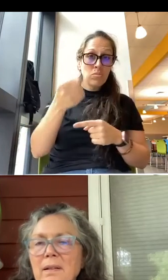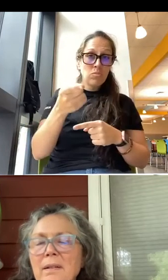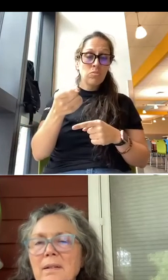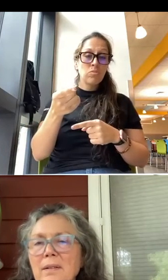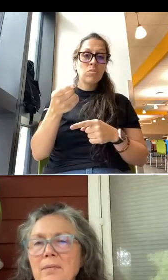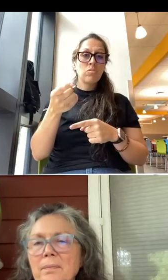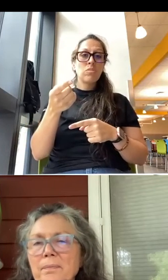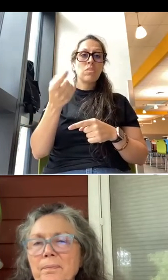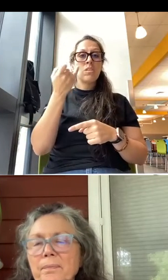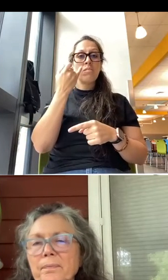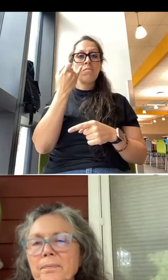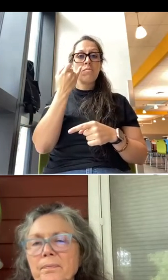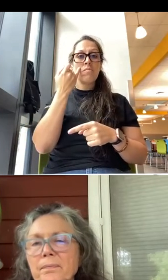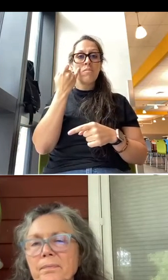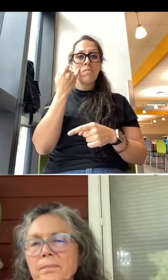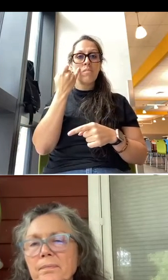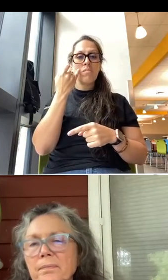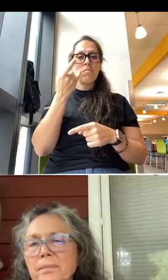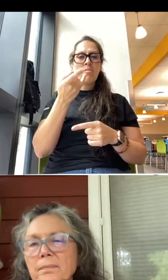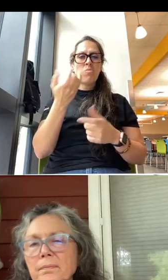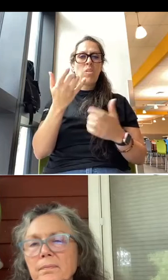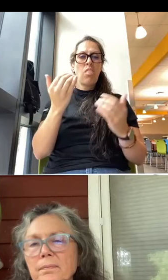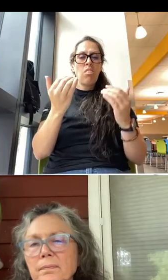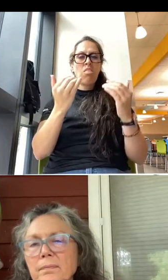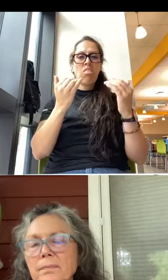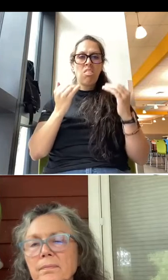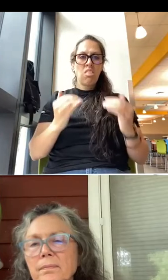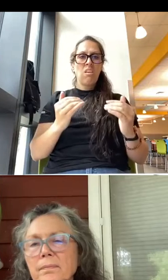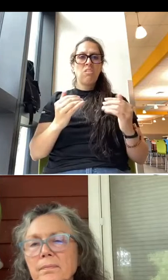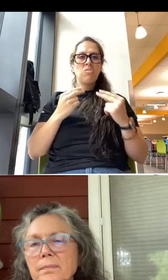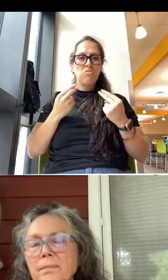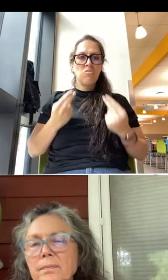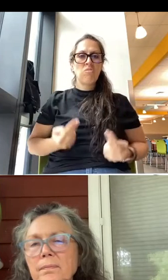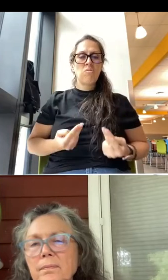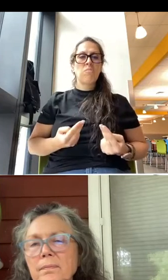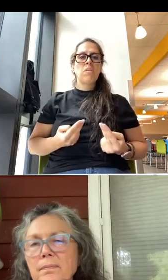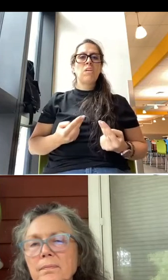dehumanized, like, in the eyes of people who you're interacting with, then the